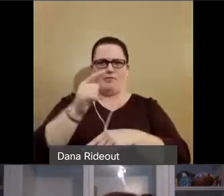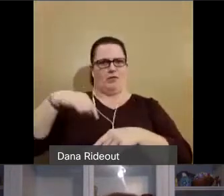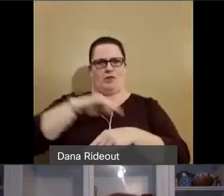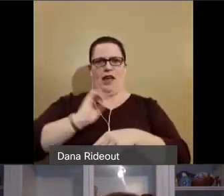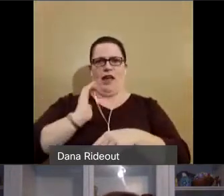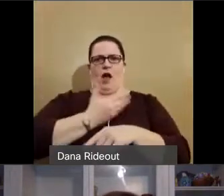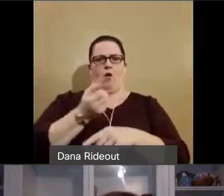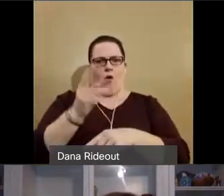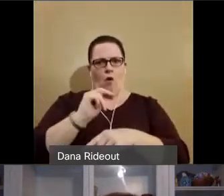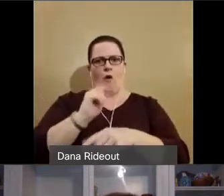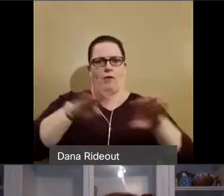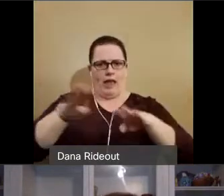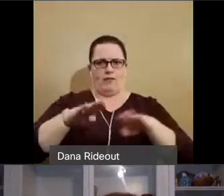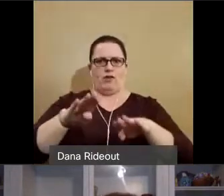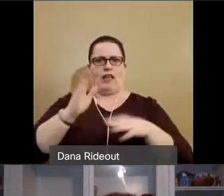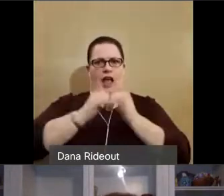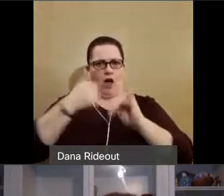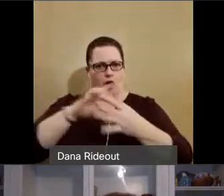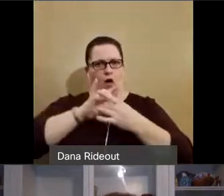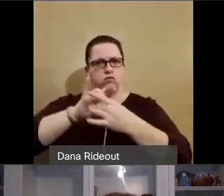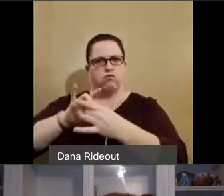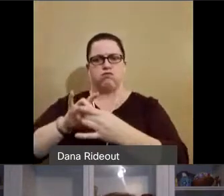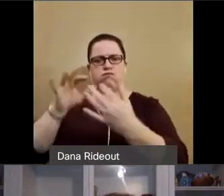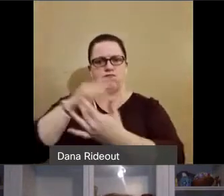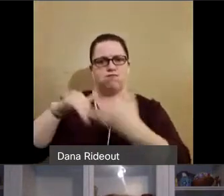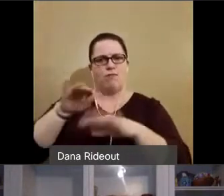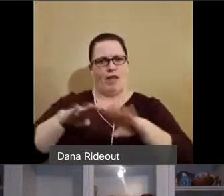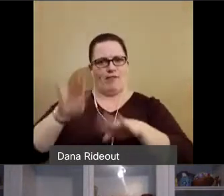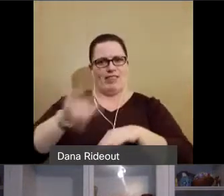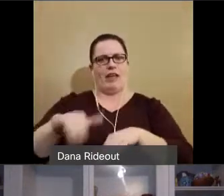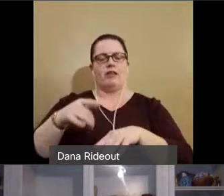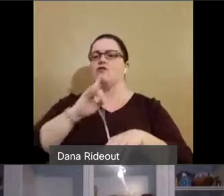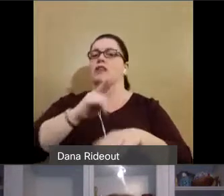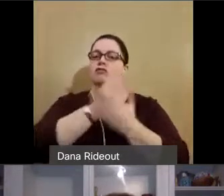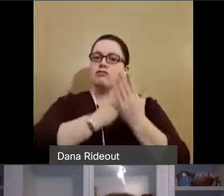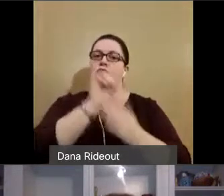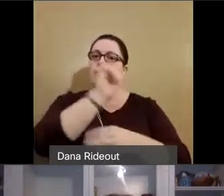Governments some governments, not all governments have a row, have actually helped to create this mess.